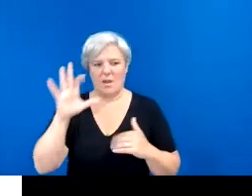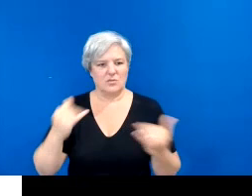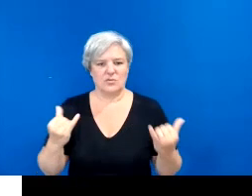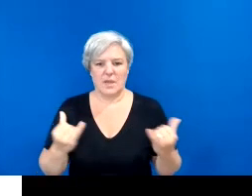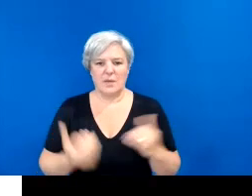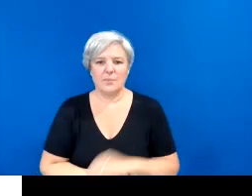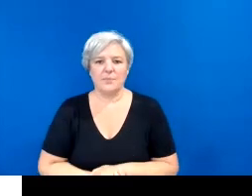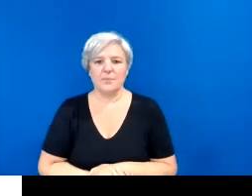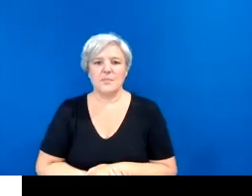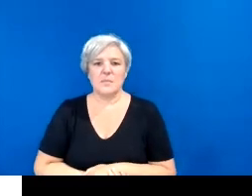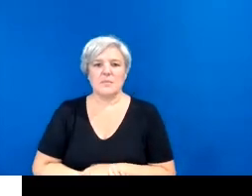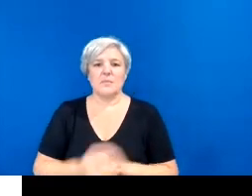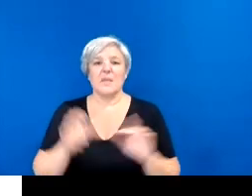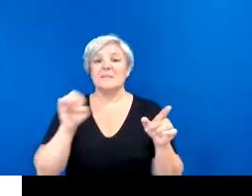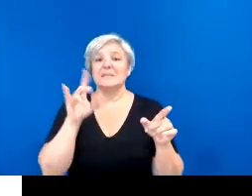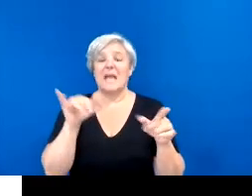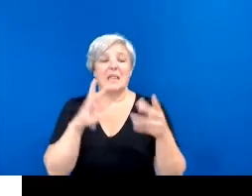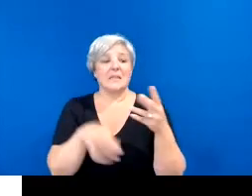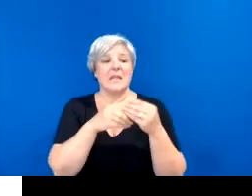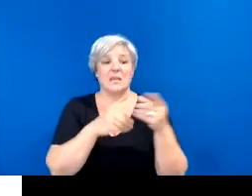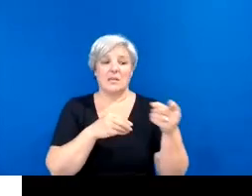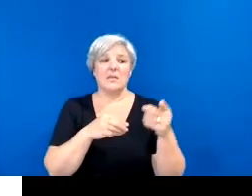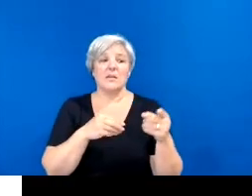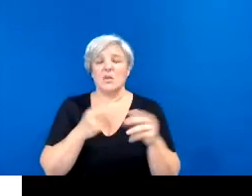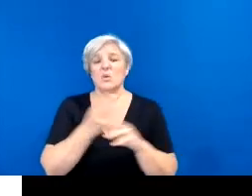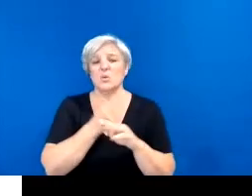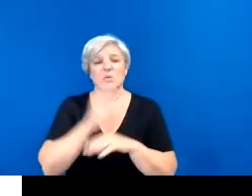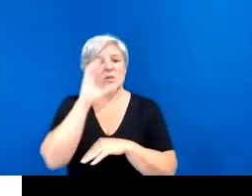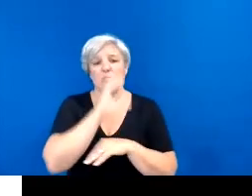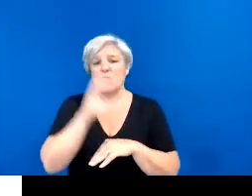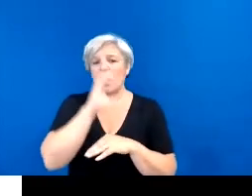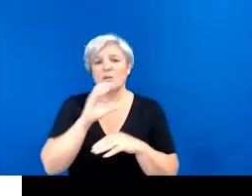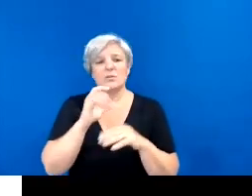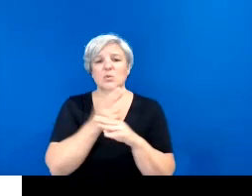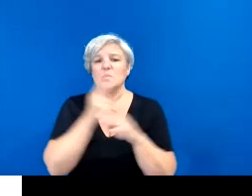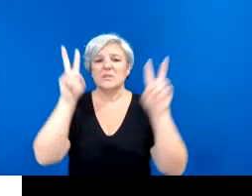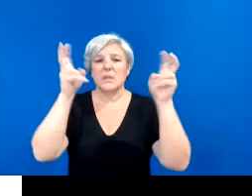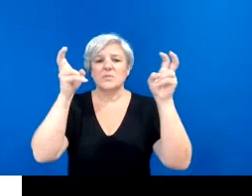No, just the suggestion there is just use browse by subjects. That's the that's the better way to search.